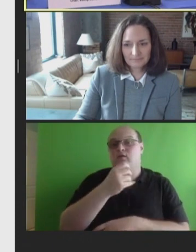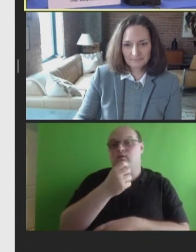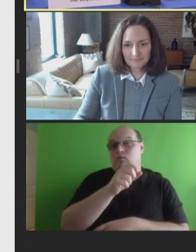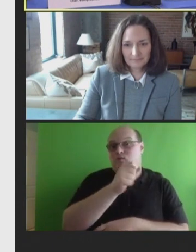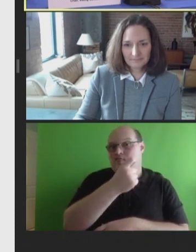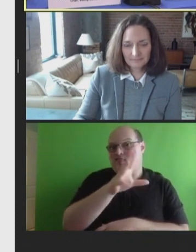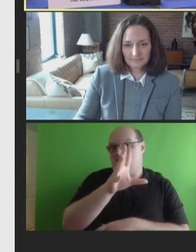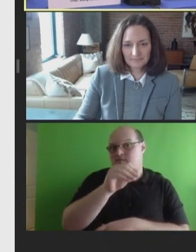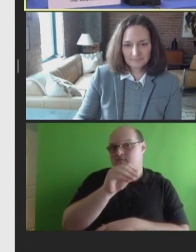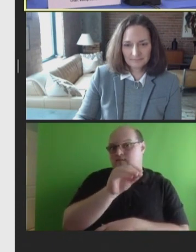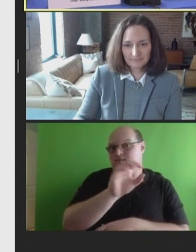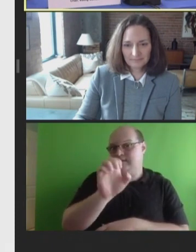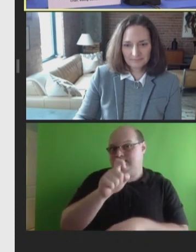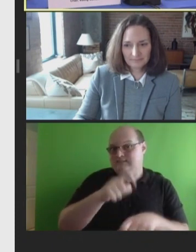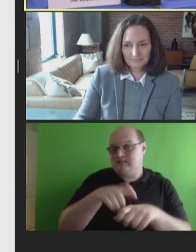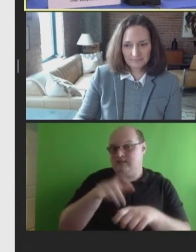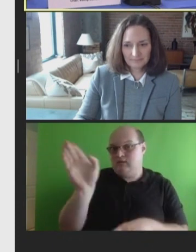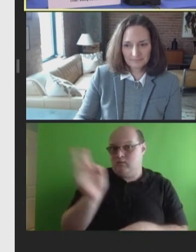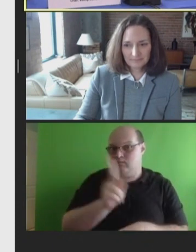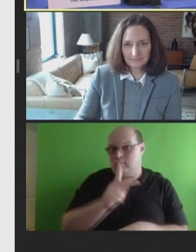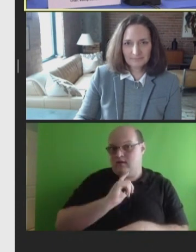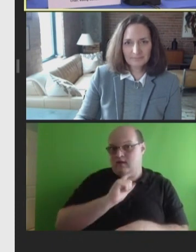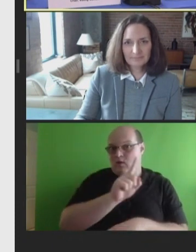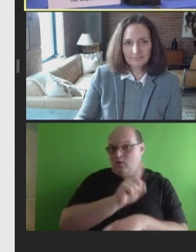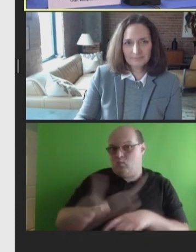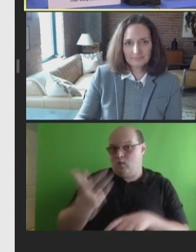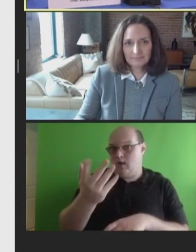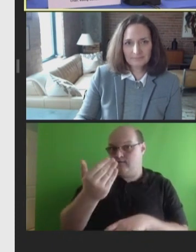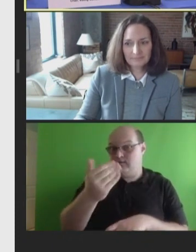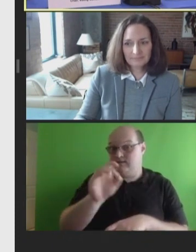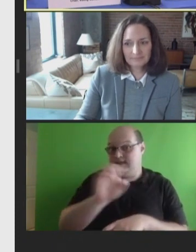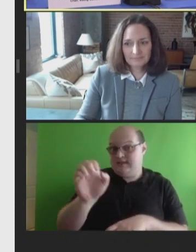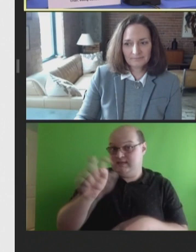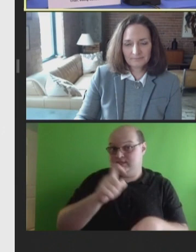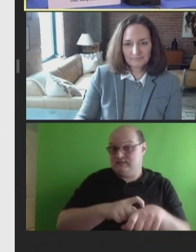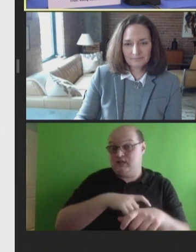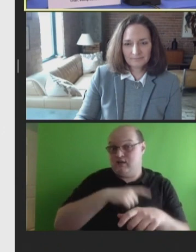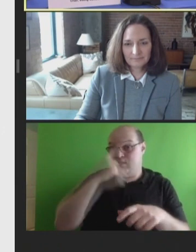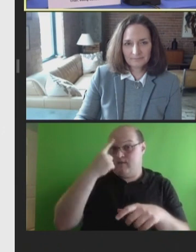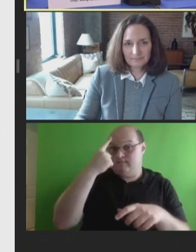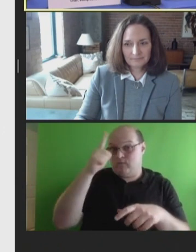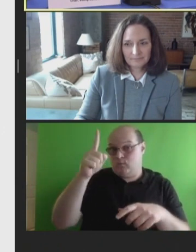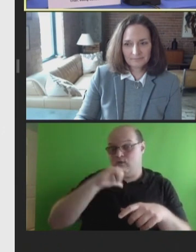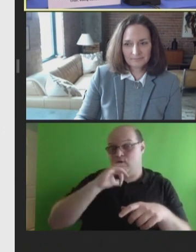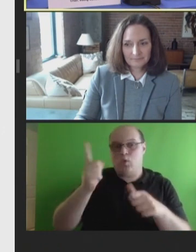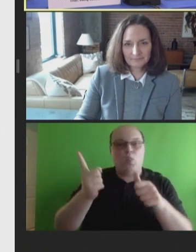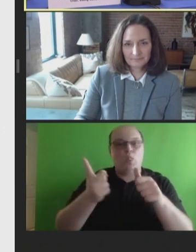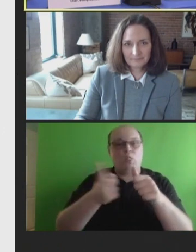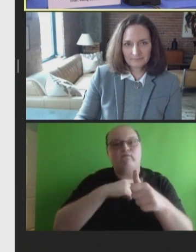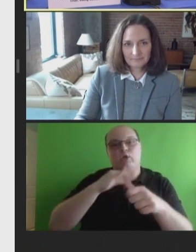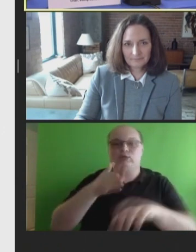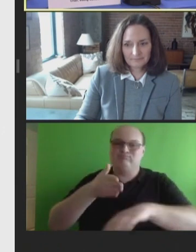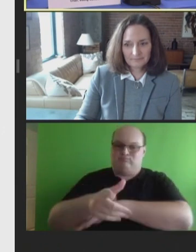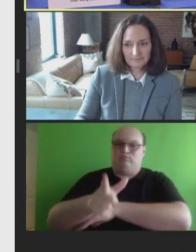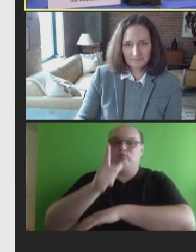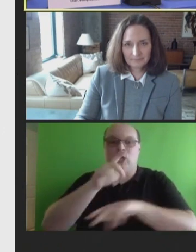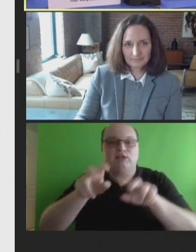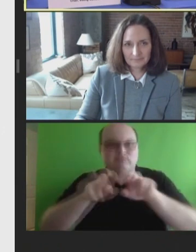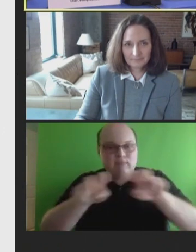Time. We will return promptly at 1:15 Eastern Time for our first post-lunch panel, The Big Catch Up: